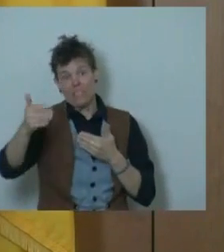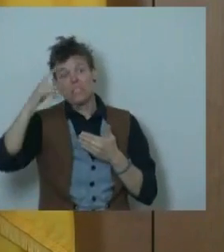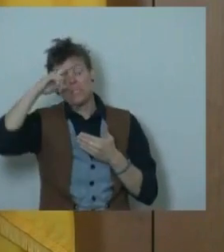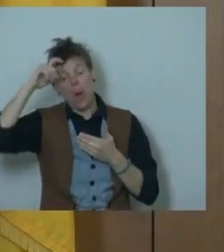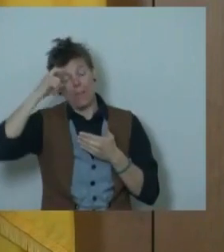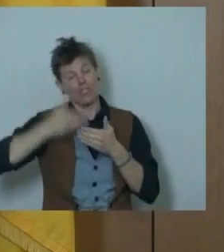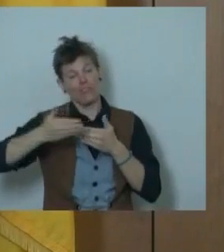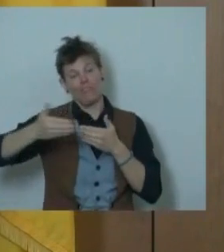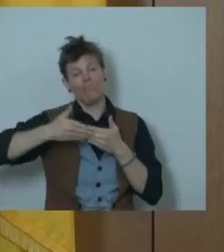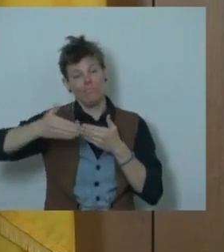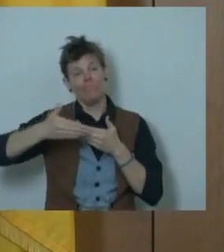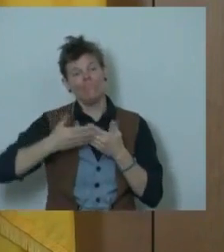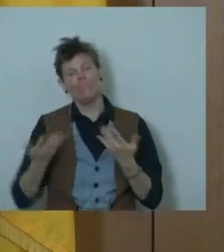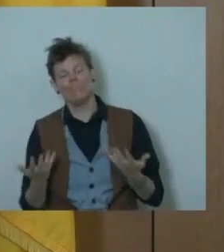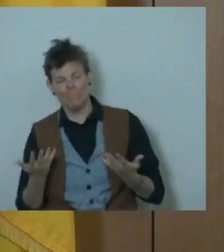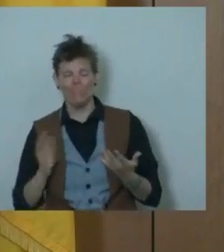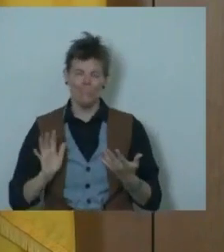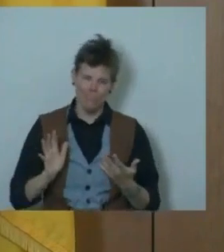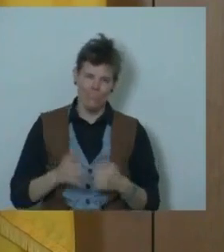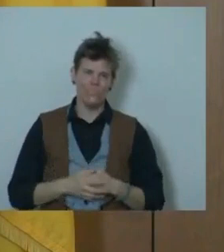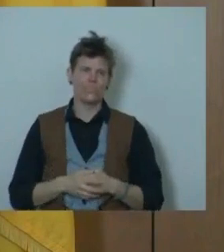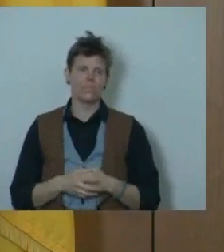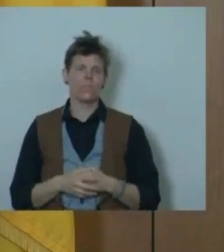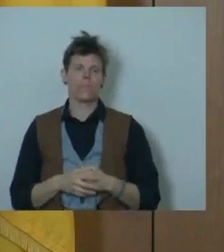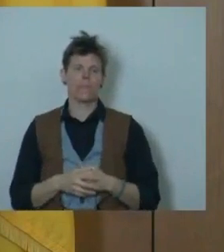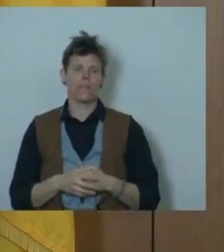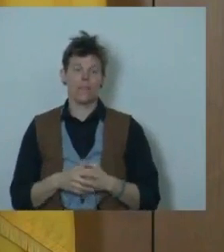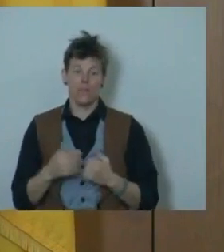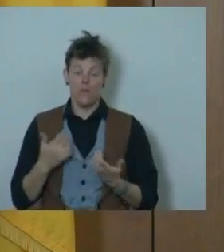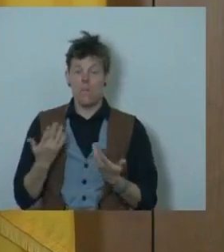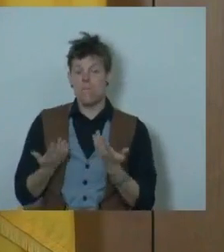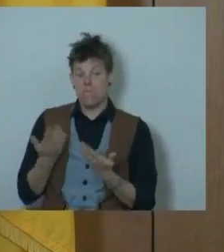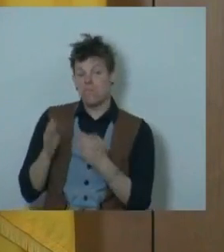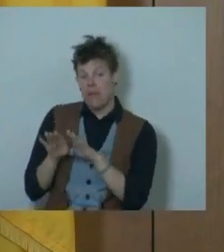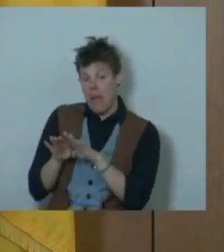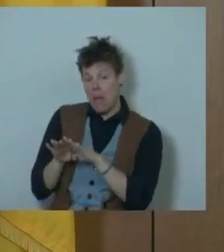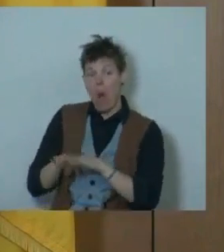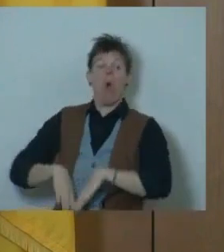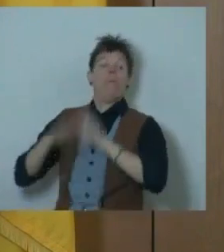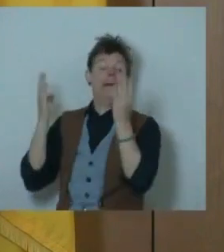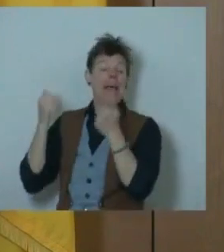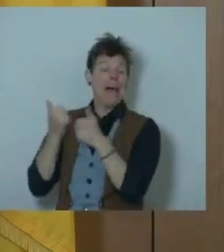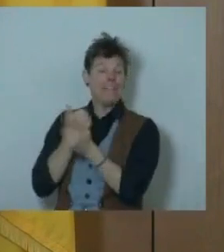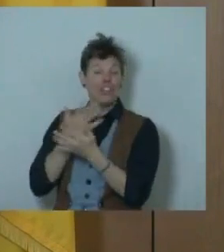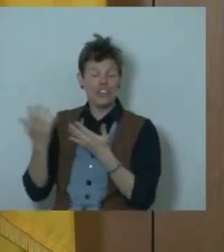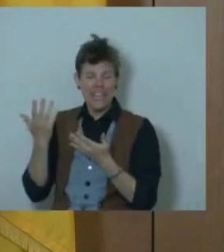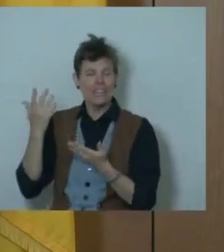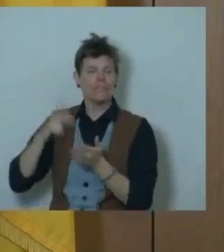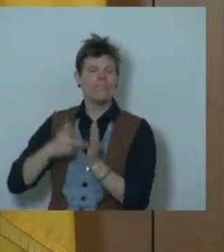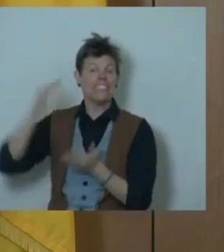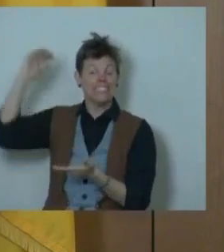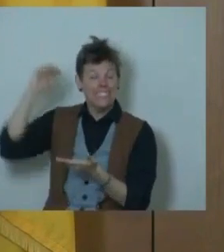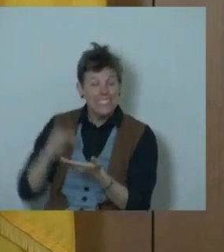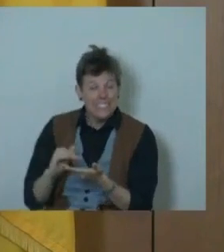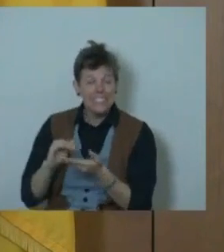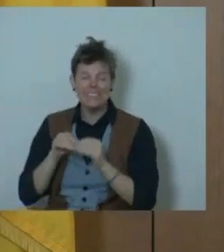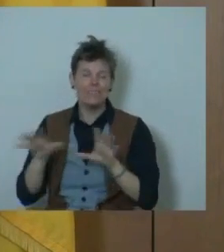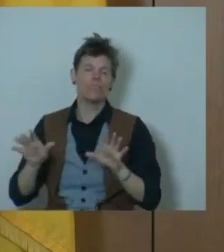I DON’T WANT FOLKS TO FEEL LIKE WHAT THEY KNOW TODAY IS WHAT IT’S GOING TO BE LIKE NEXT SUMMER.